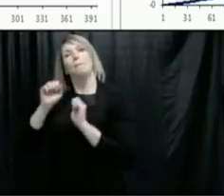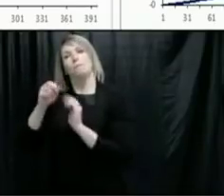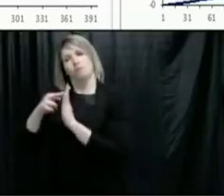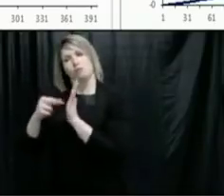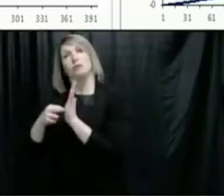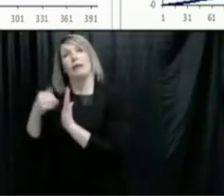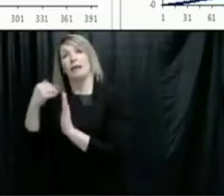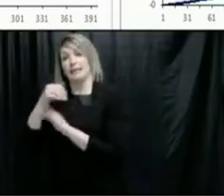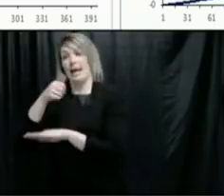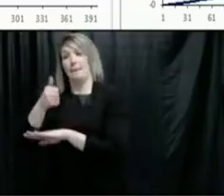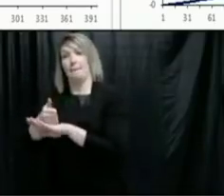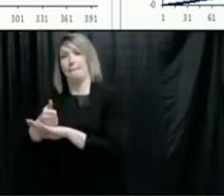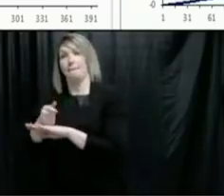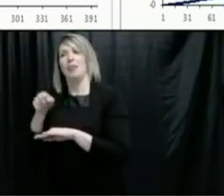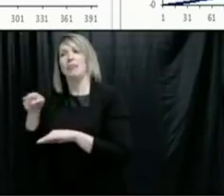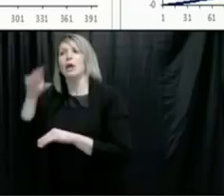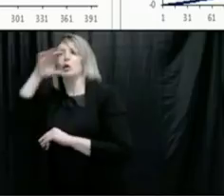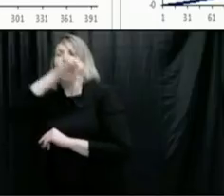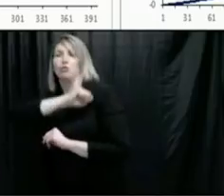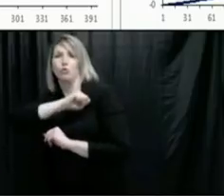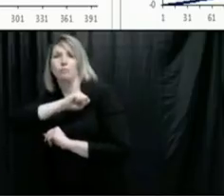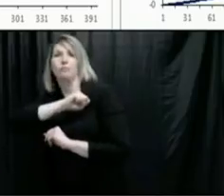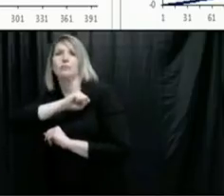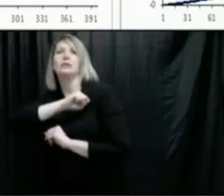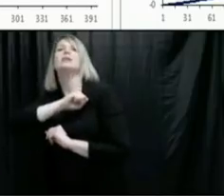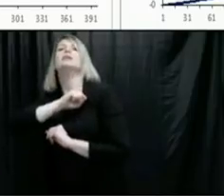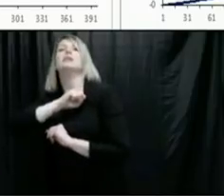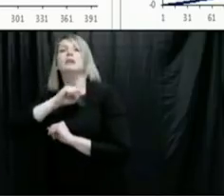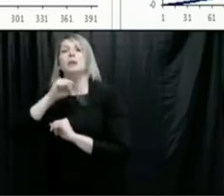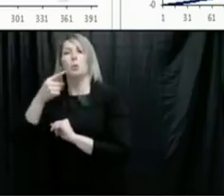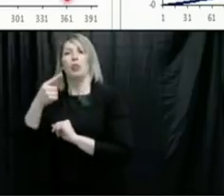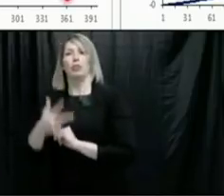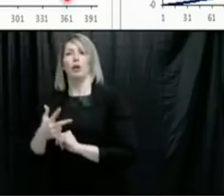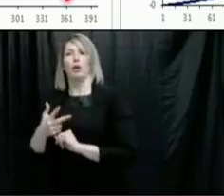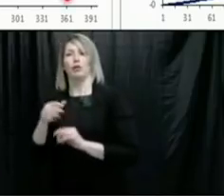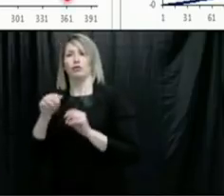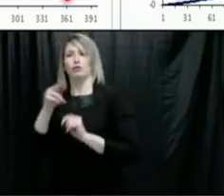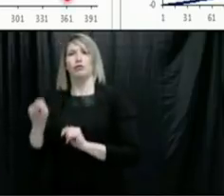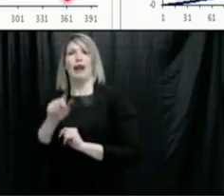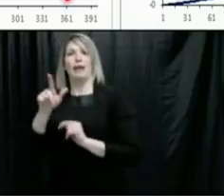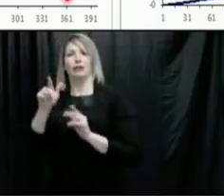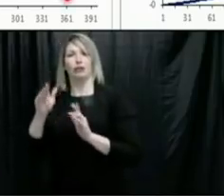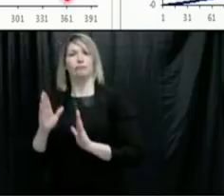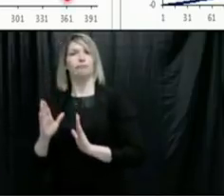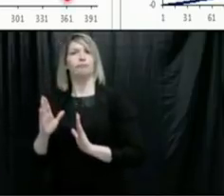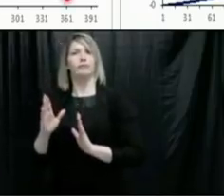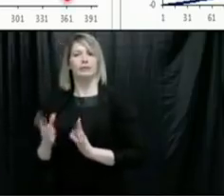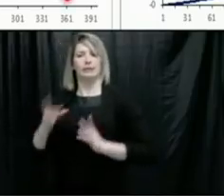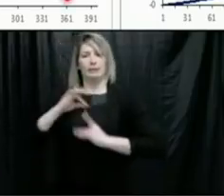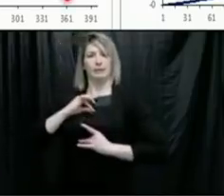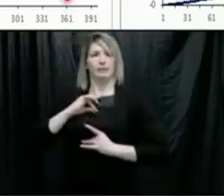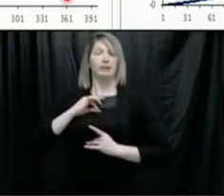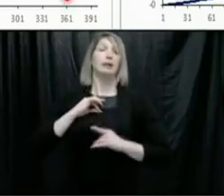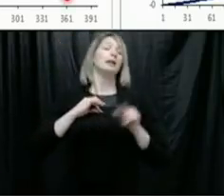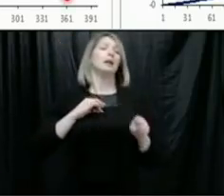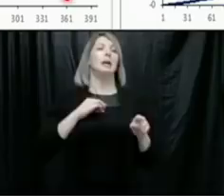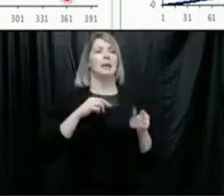EXPOSED TO THE CORONAVIRUS, OK, GIVEN OUR TOTAL BED CAPACITY, WE